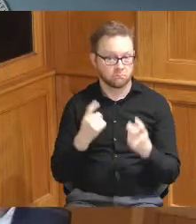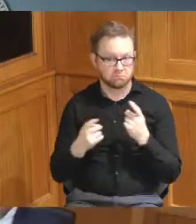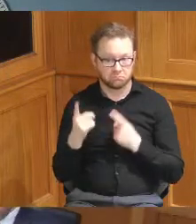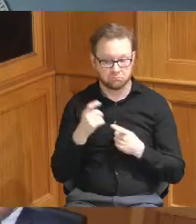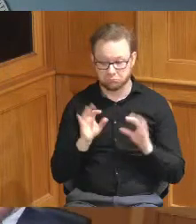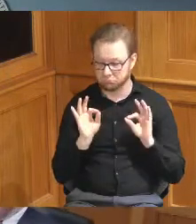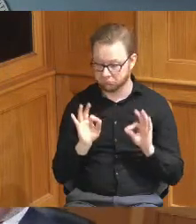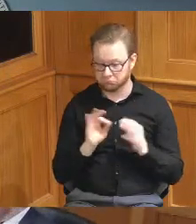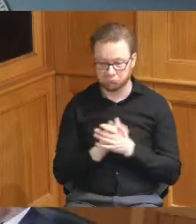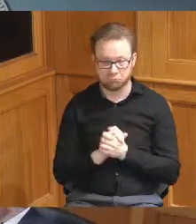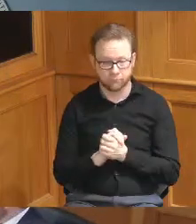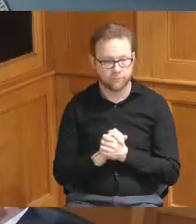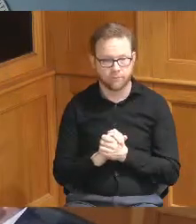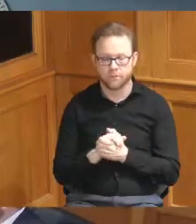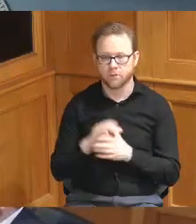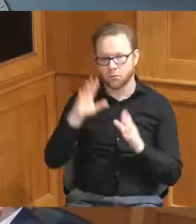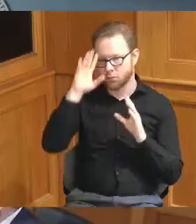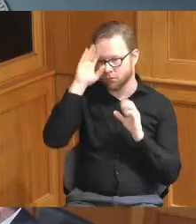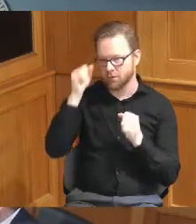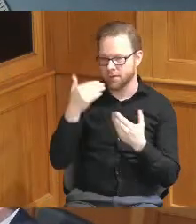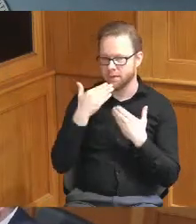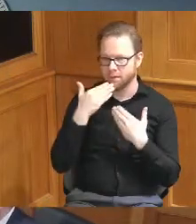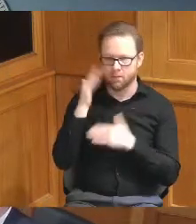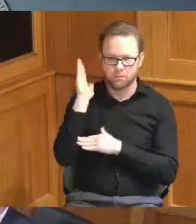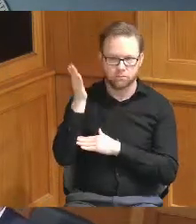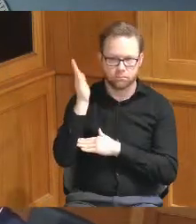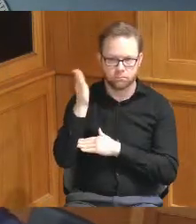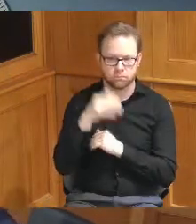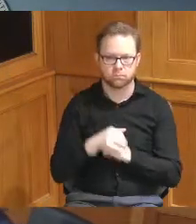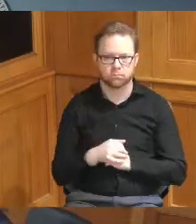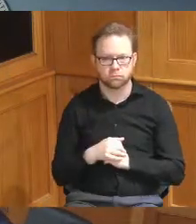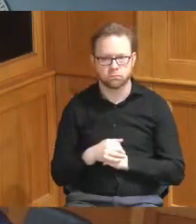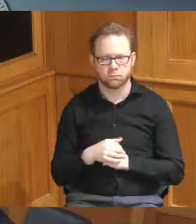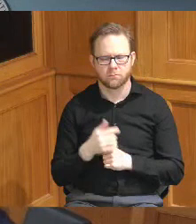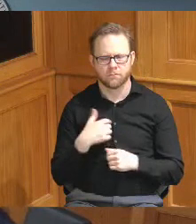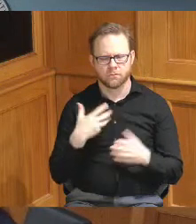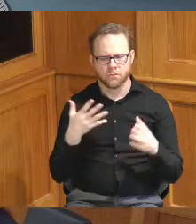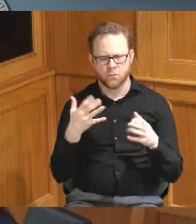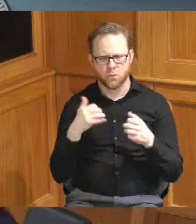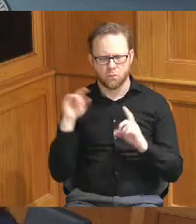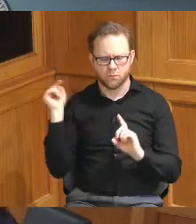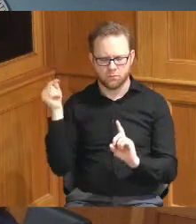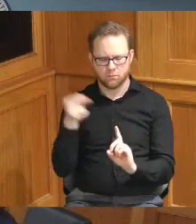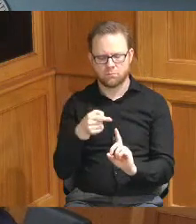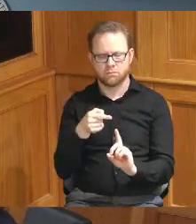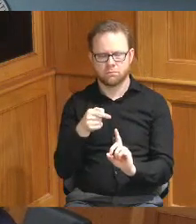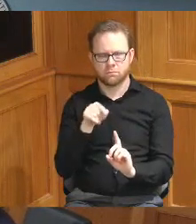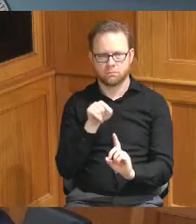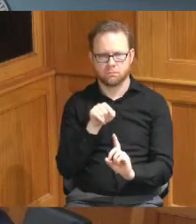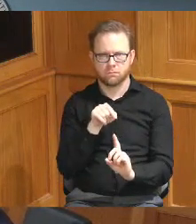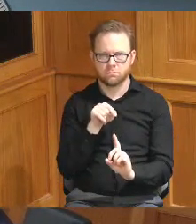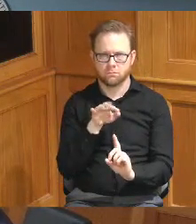thank you thank you for your presentation I wanted to get back to the of course the